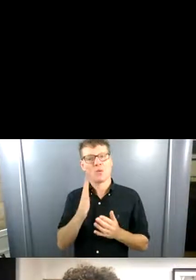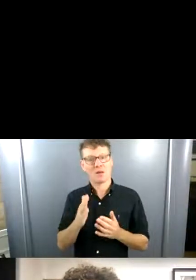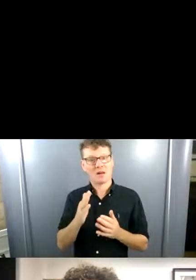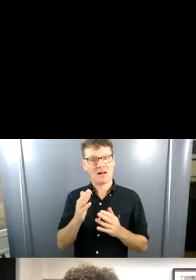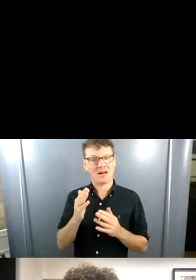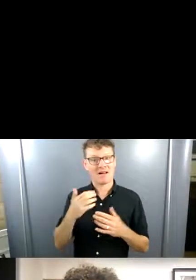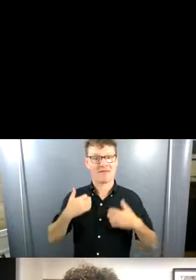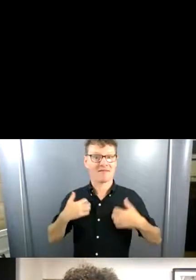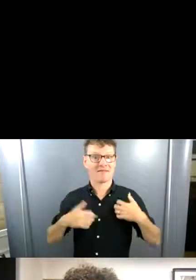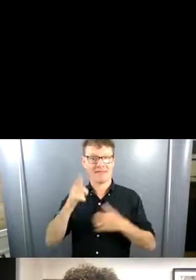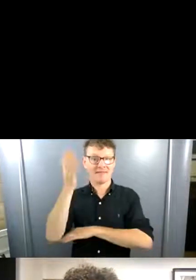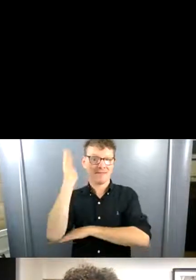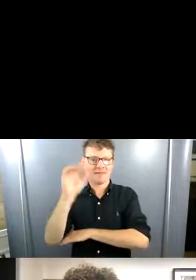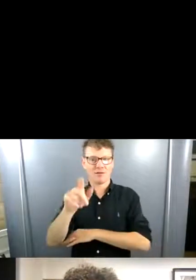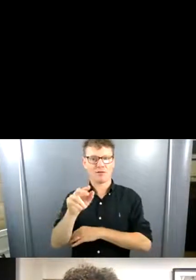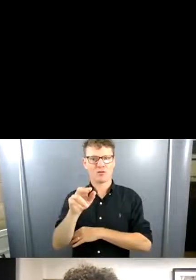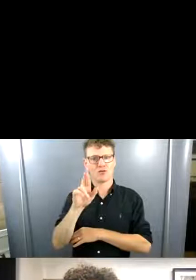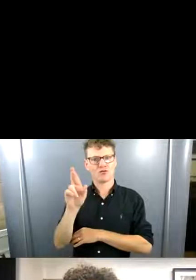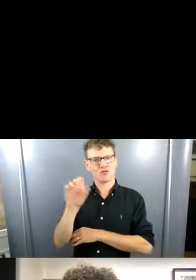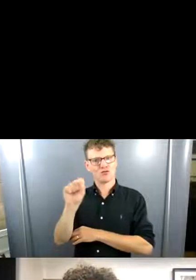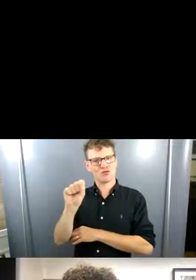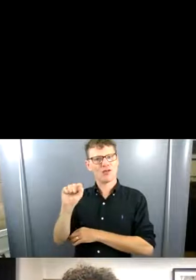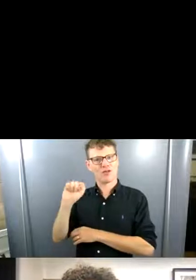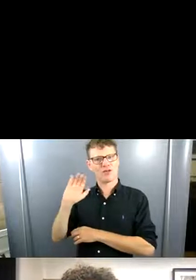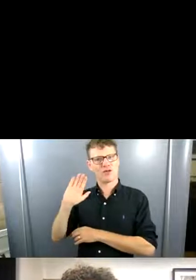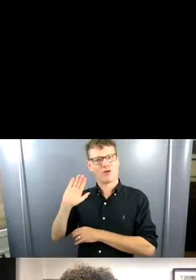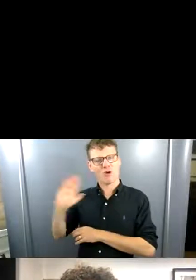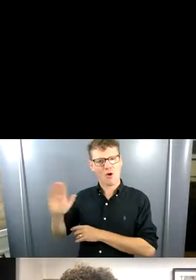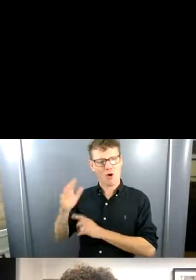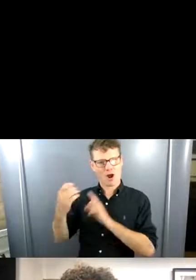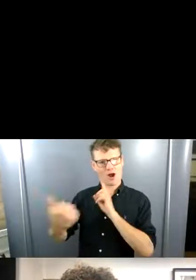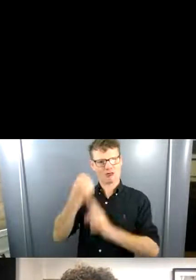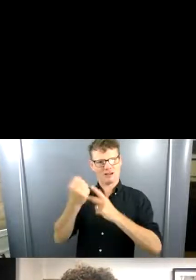but I’d like to take the opportunity to just maybe embarrass Ruth a little bit by sharing with you